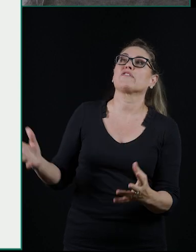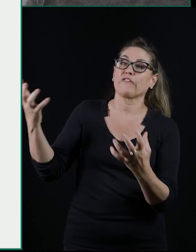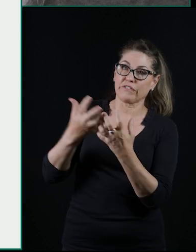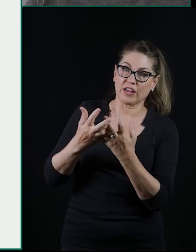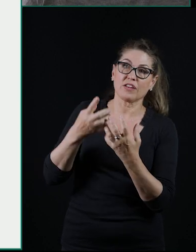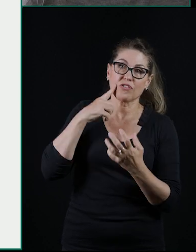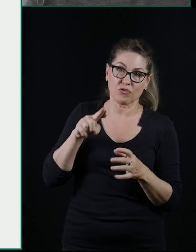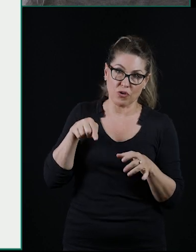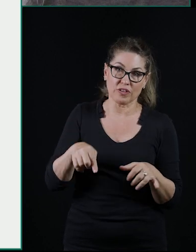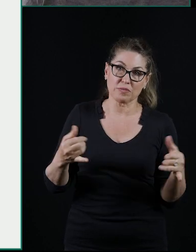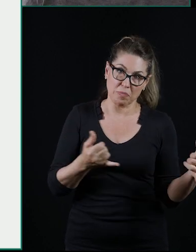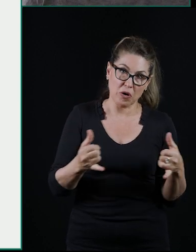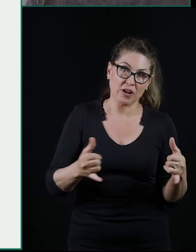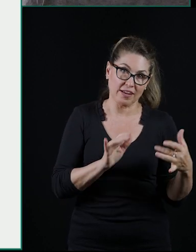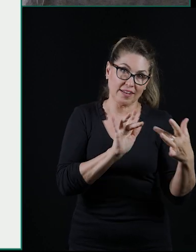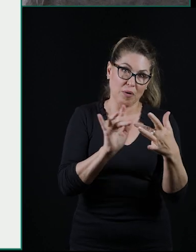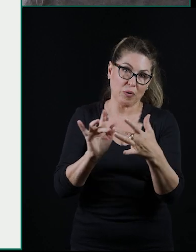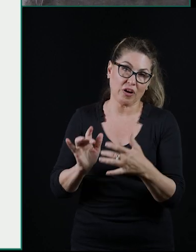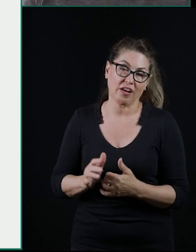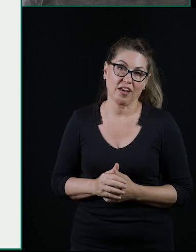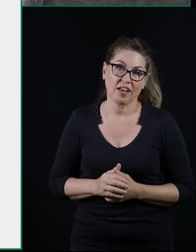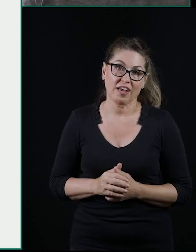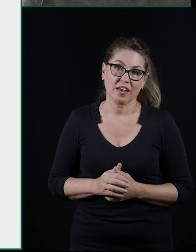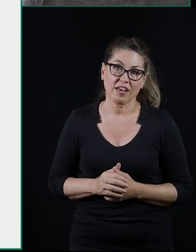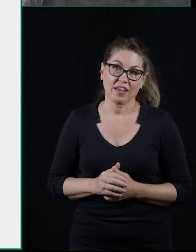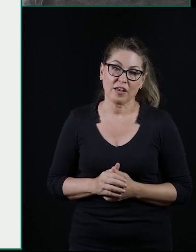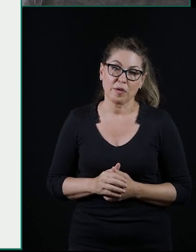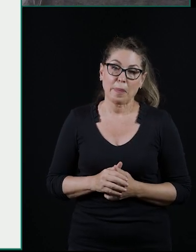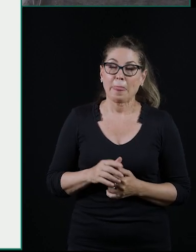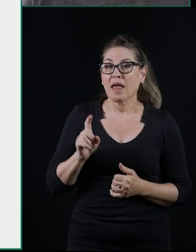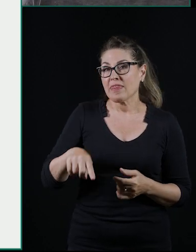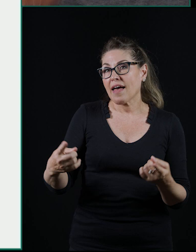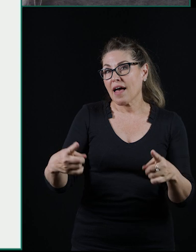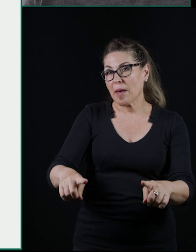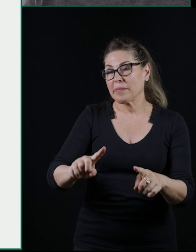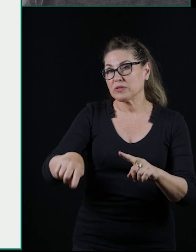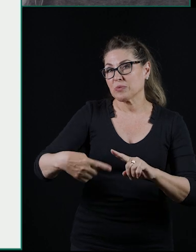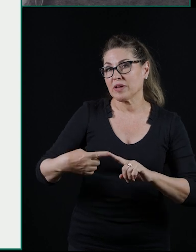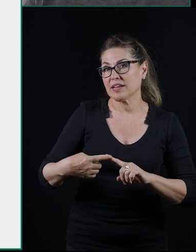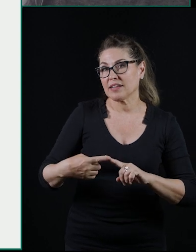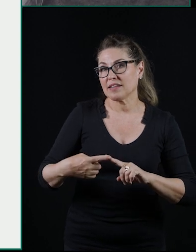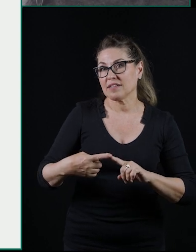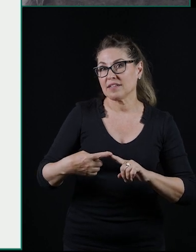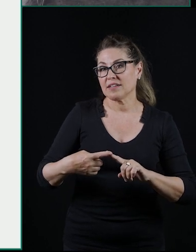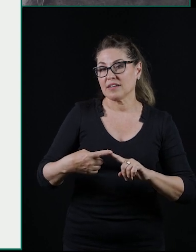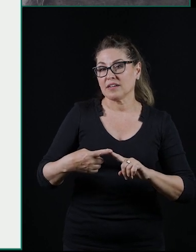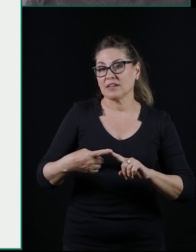for a Party secure multiplayer networking. This is when you can leverage